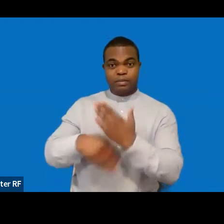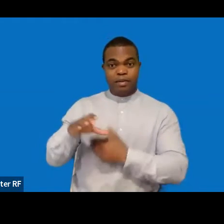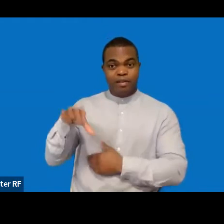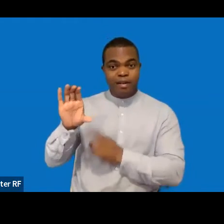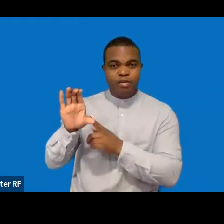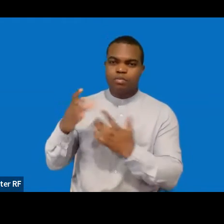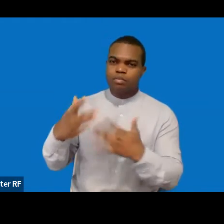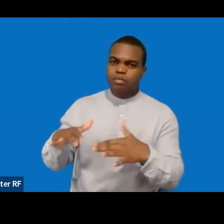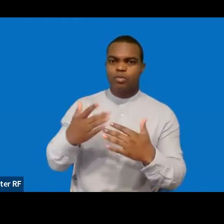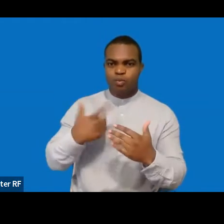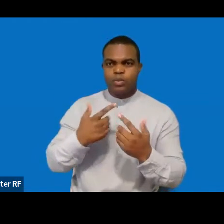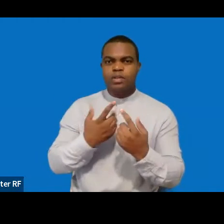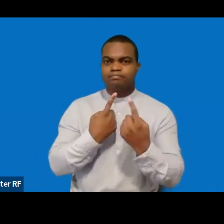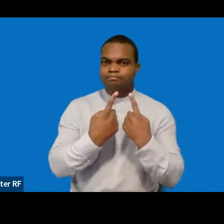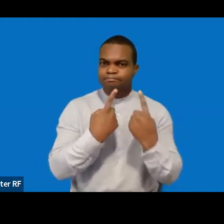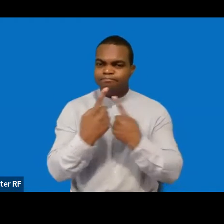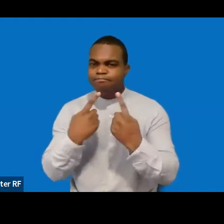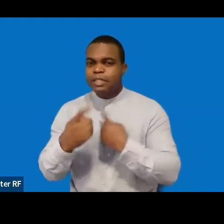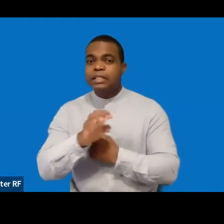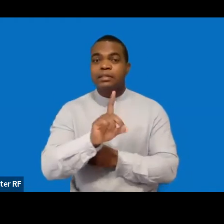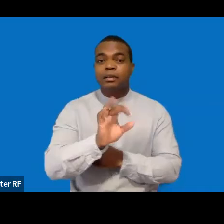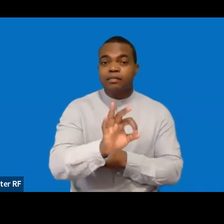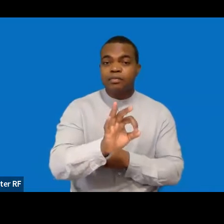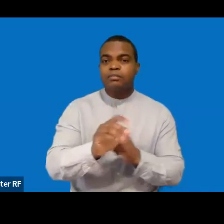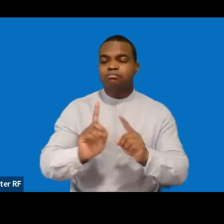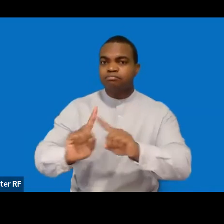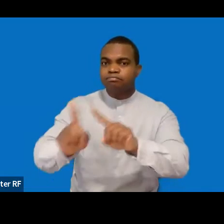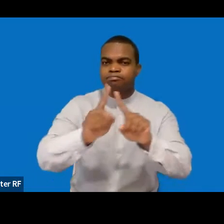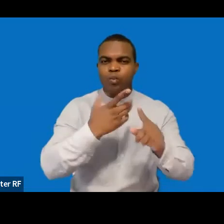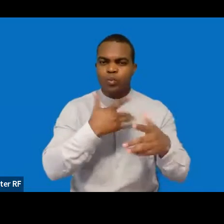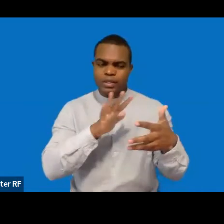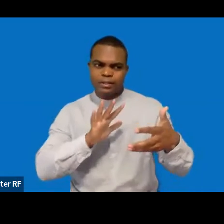I'm the rapporteur on the card and I'm very honored by this.